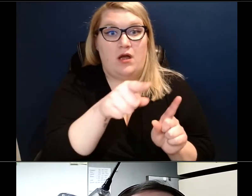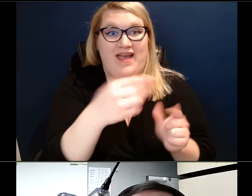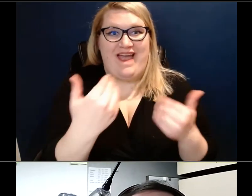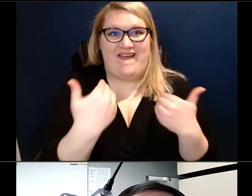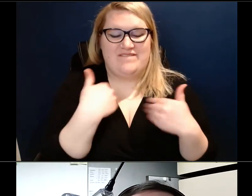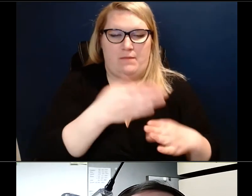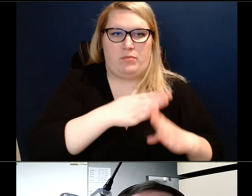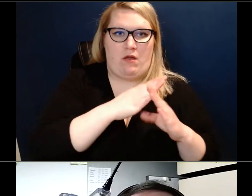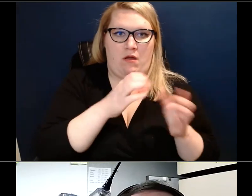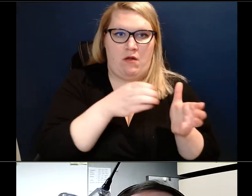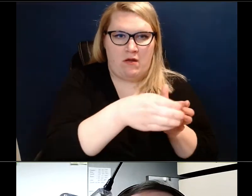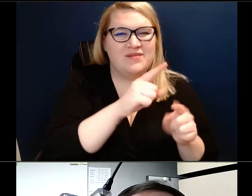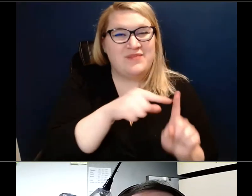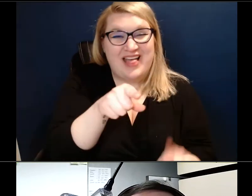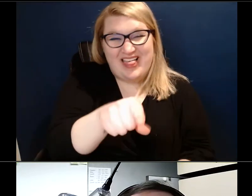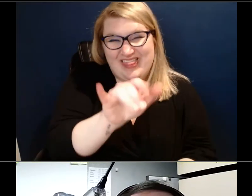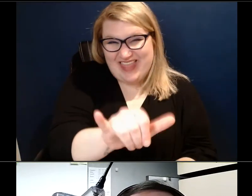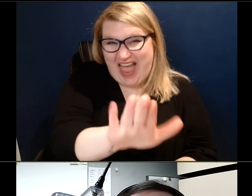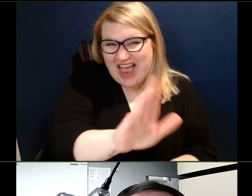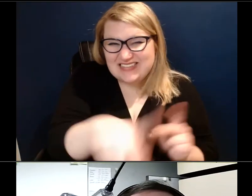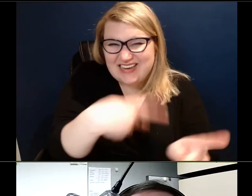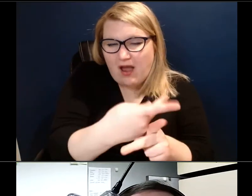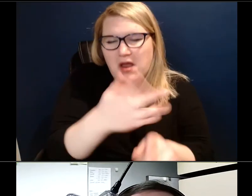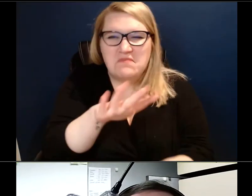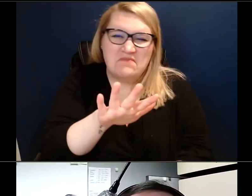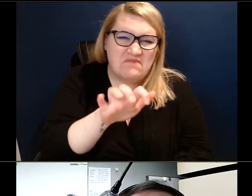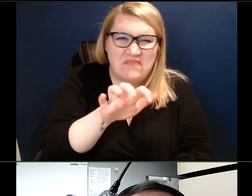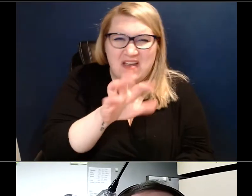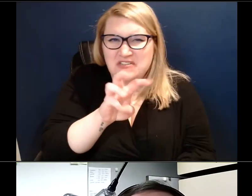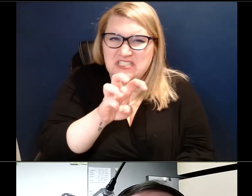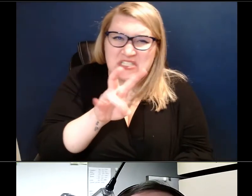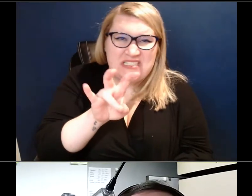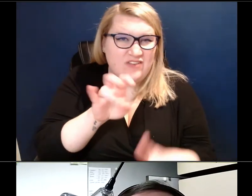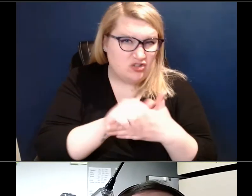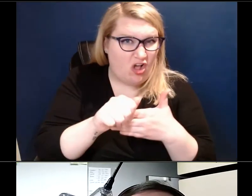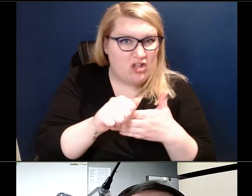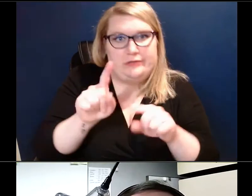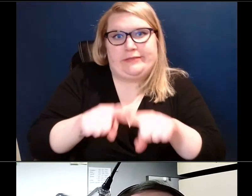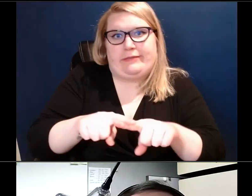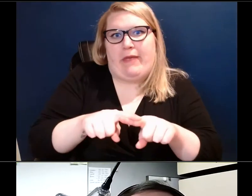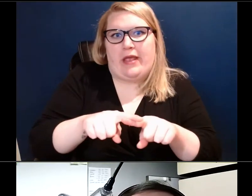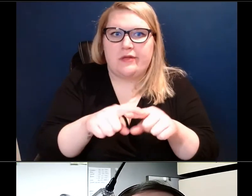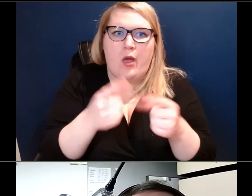5 or 6 or $700 again, depending on the features and where you're buying it.